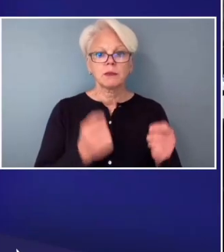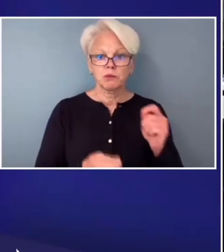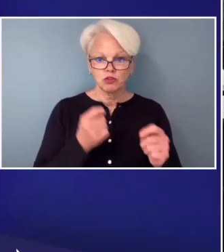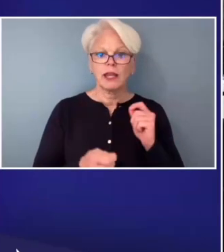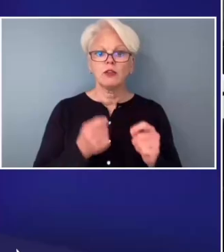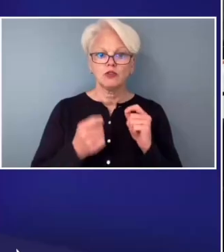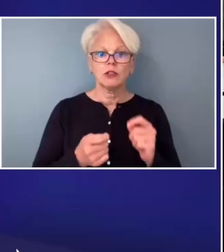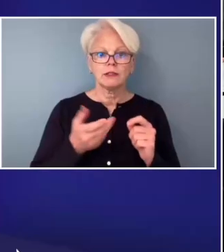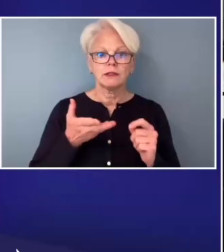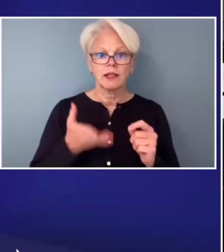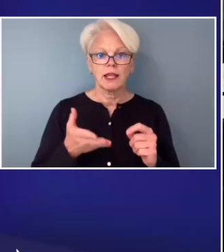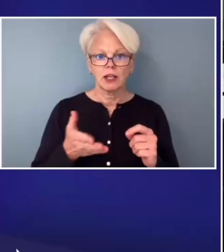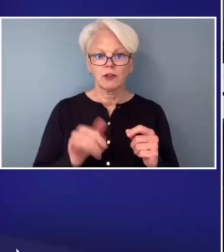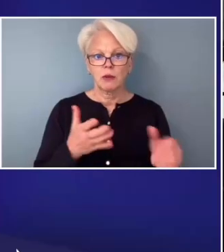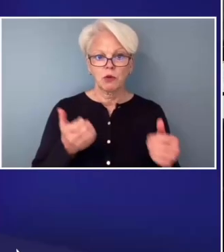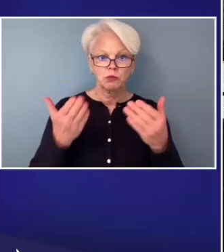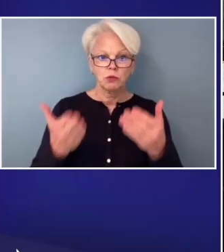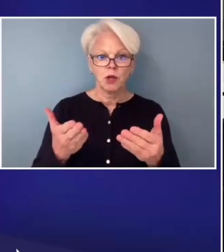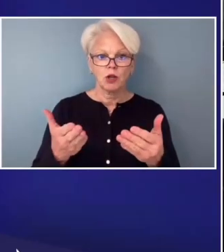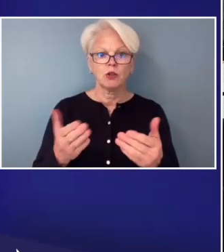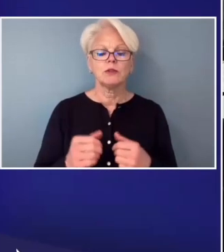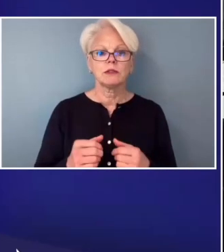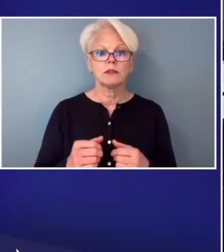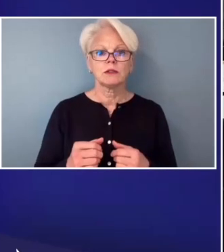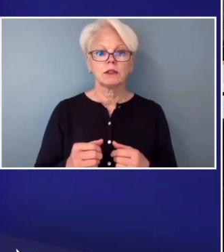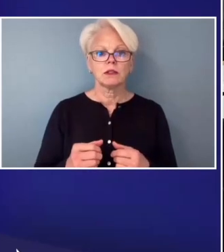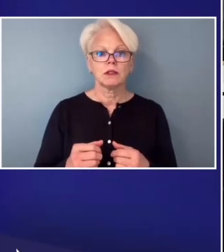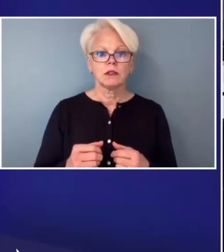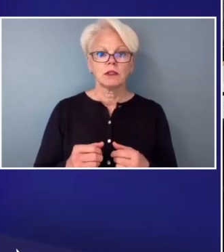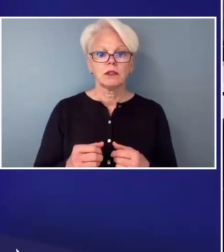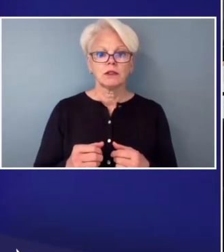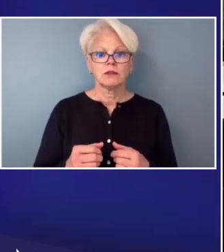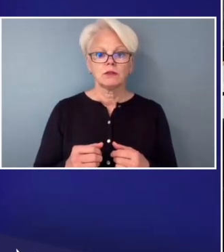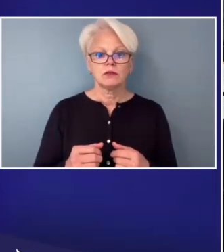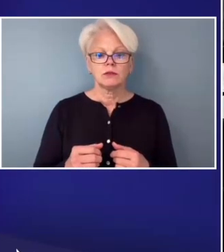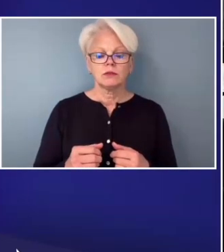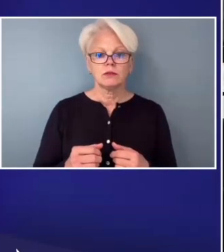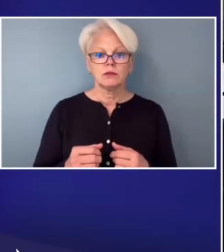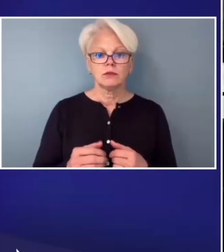that were proposed to push, um, up the, uh, the dates with